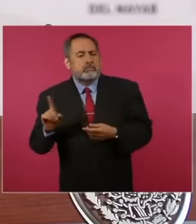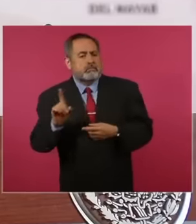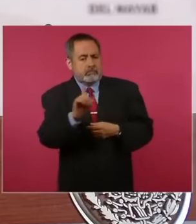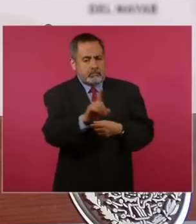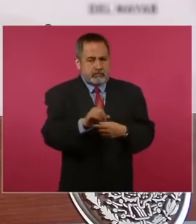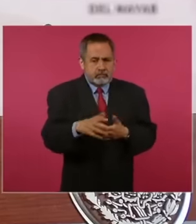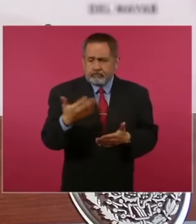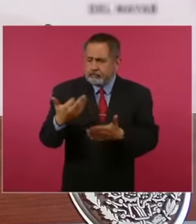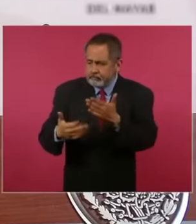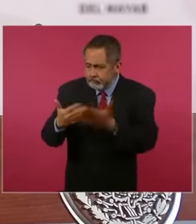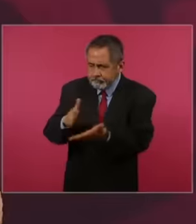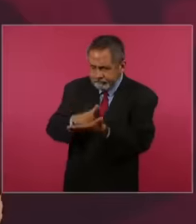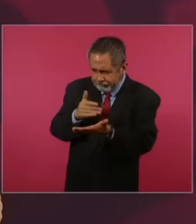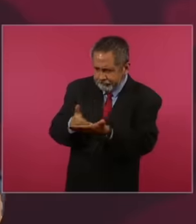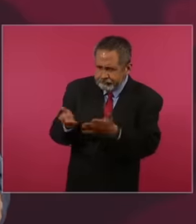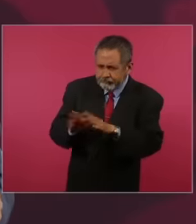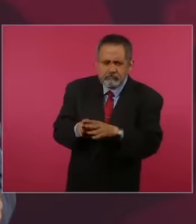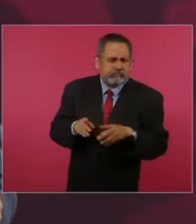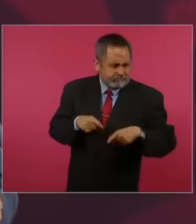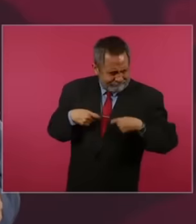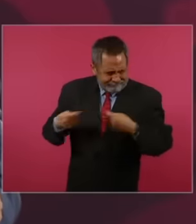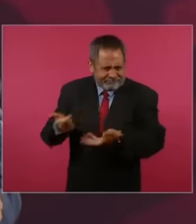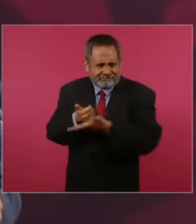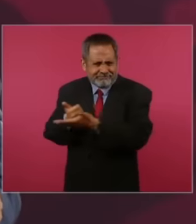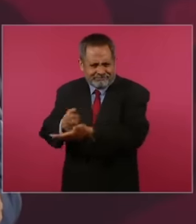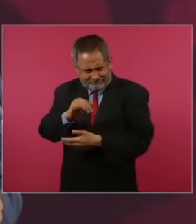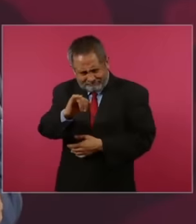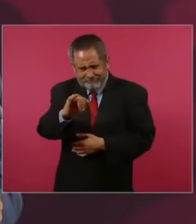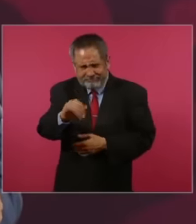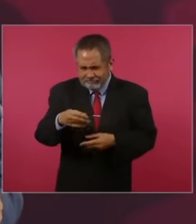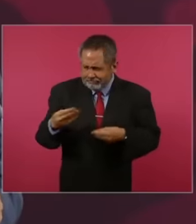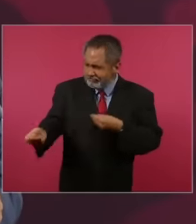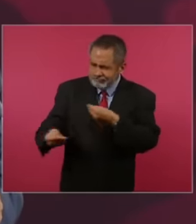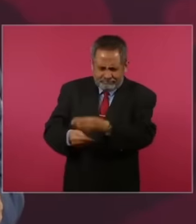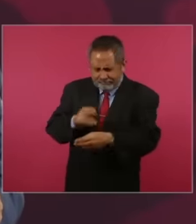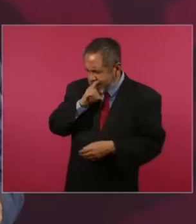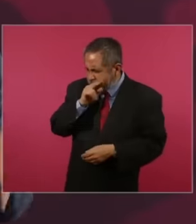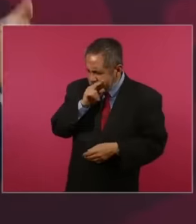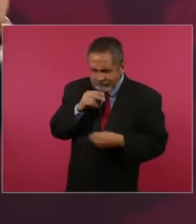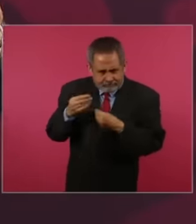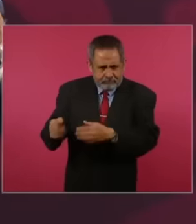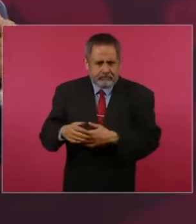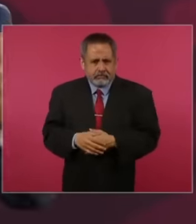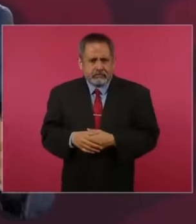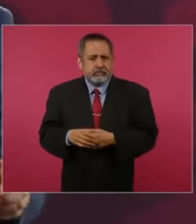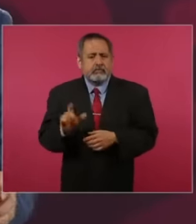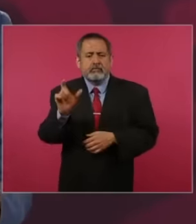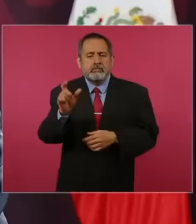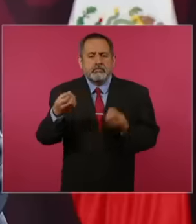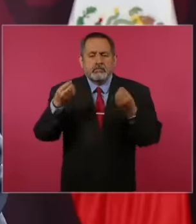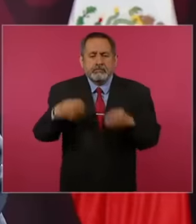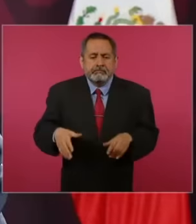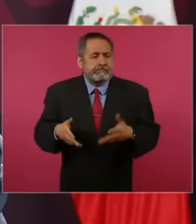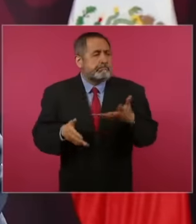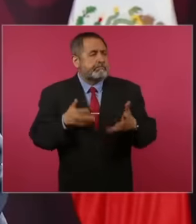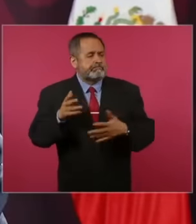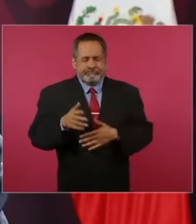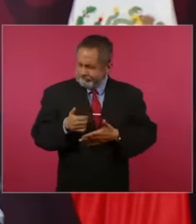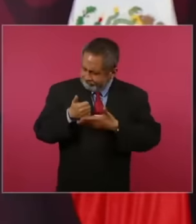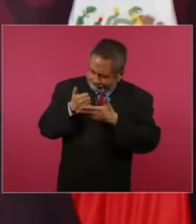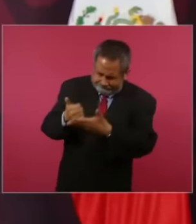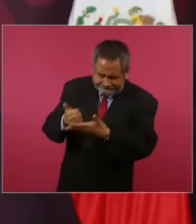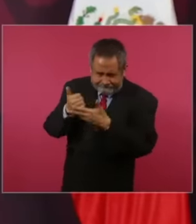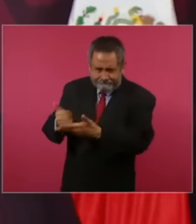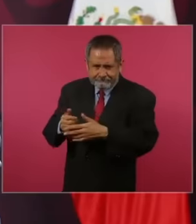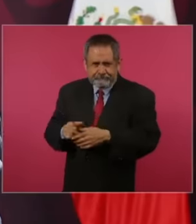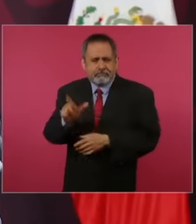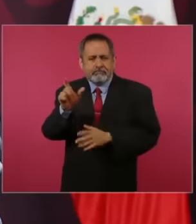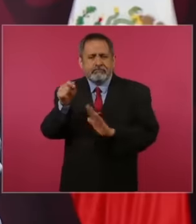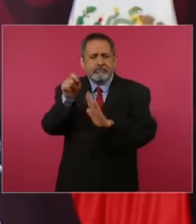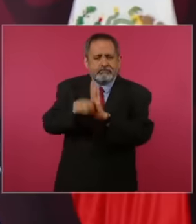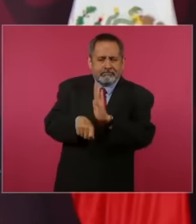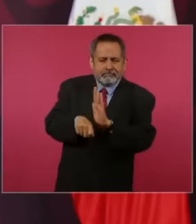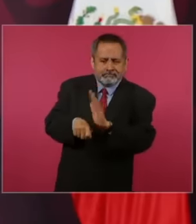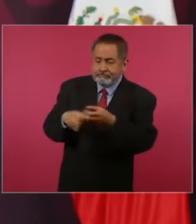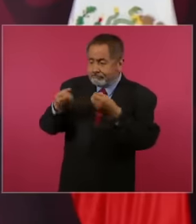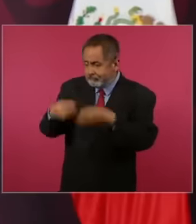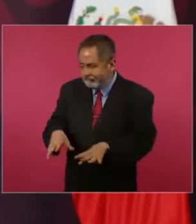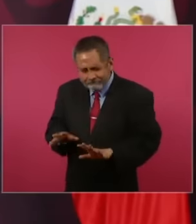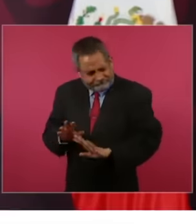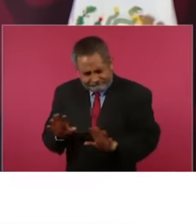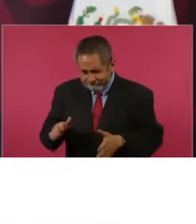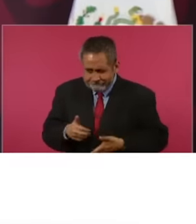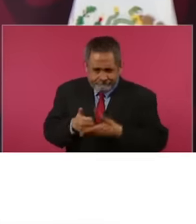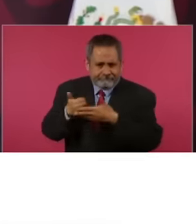missing papers How are they helped or do they lose their credentials, the card